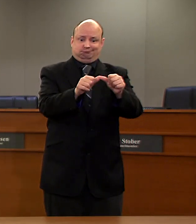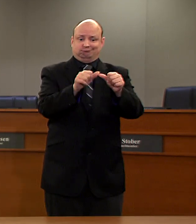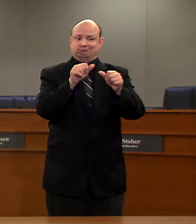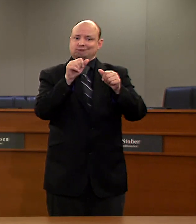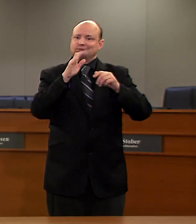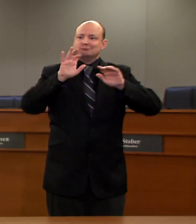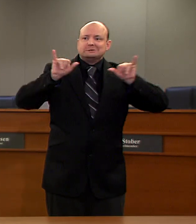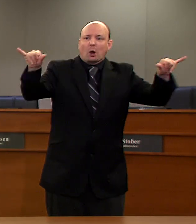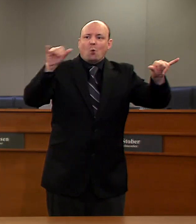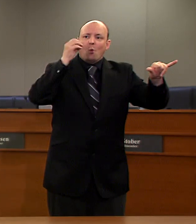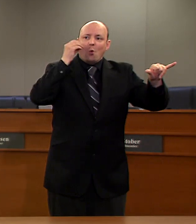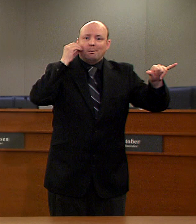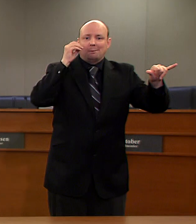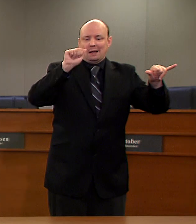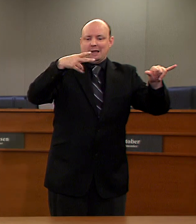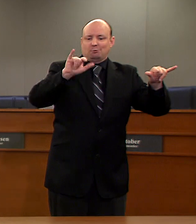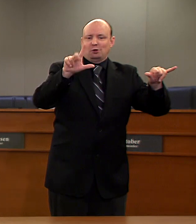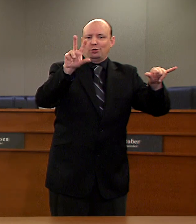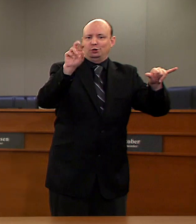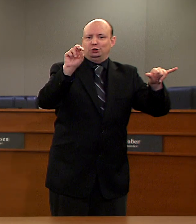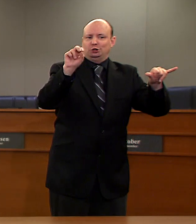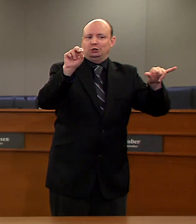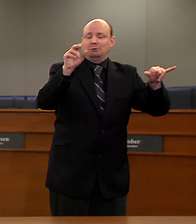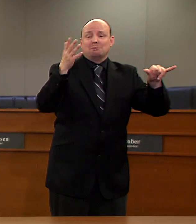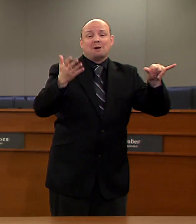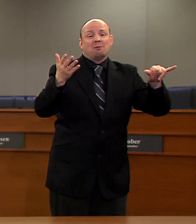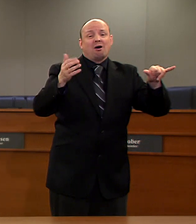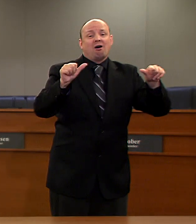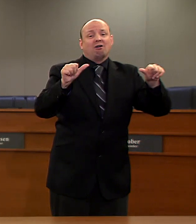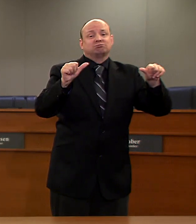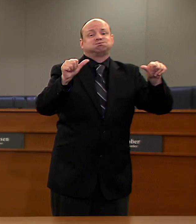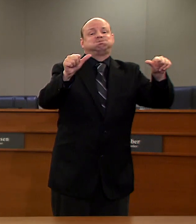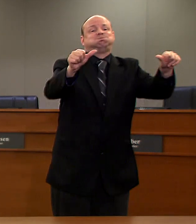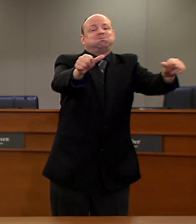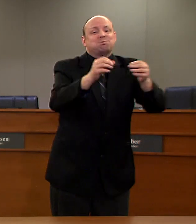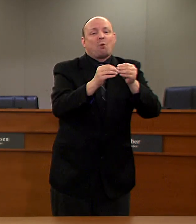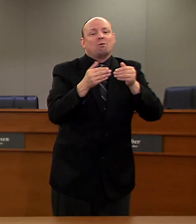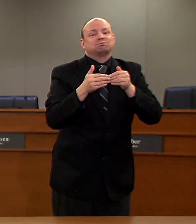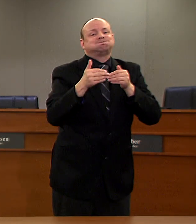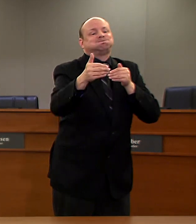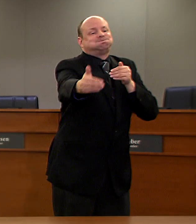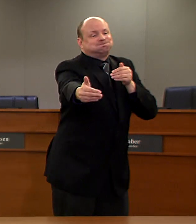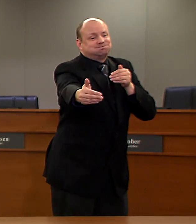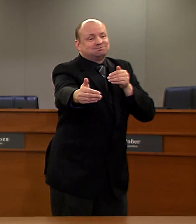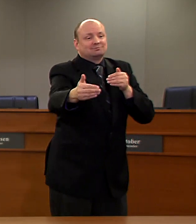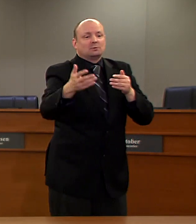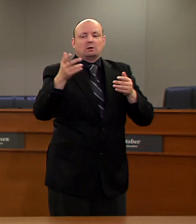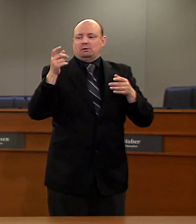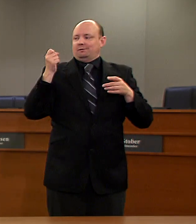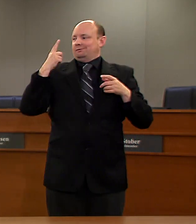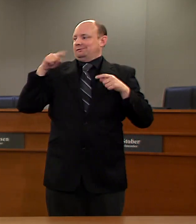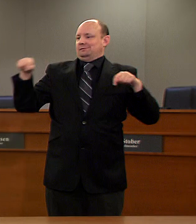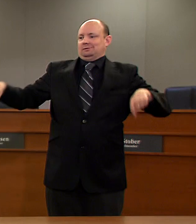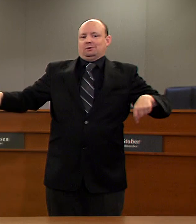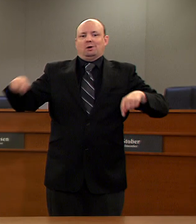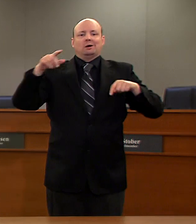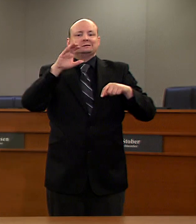changed or cancelled by the Vancouver City Council or the City Manager. In fact, all of our emergency